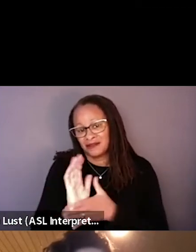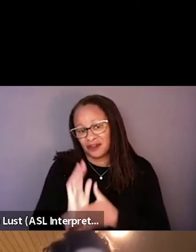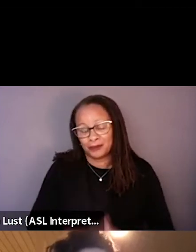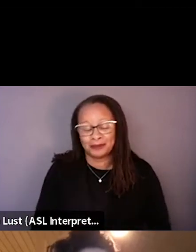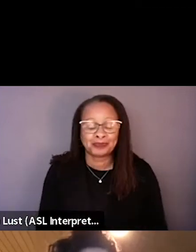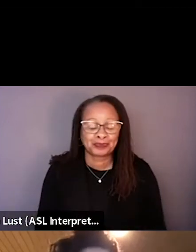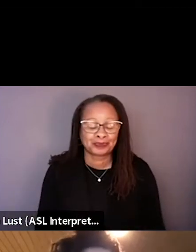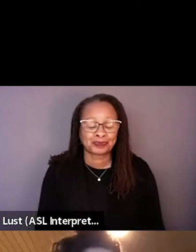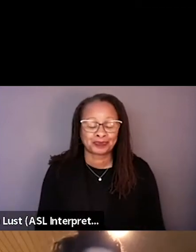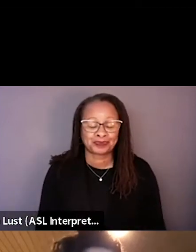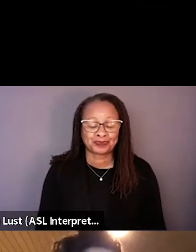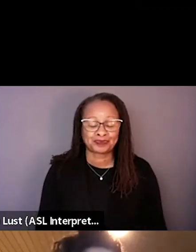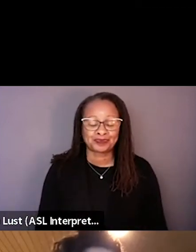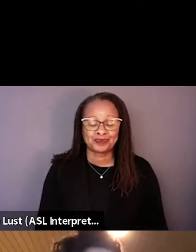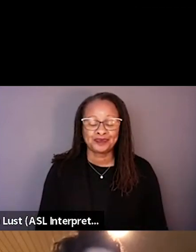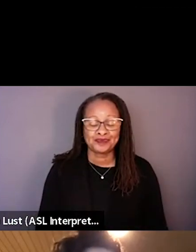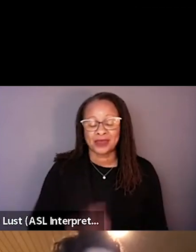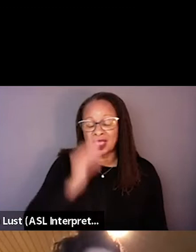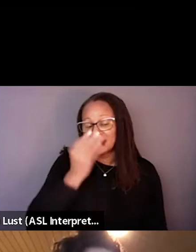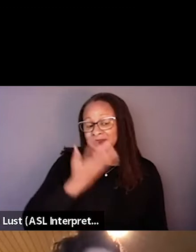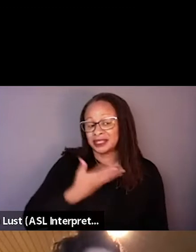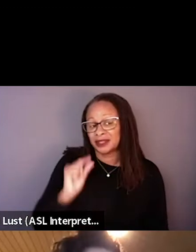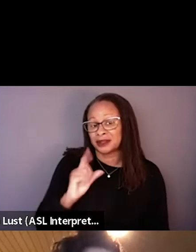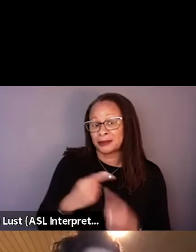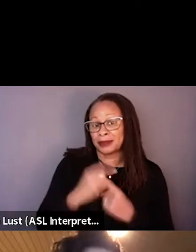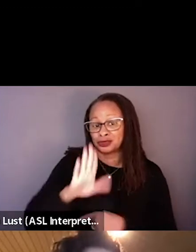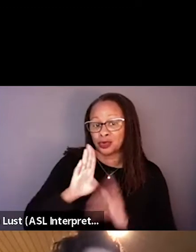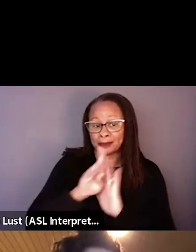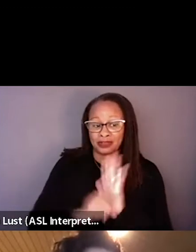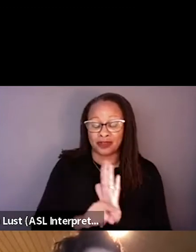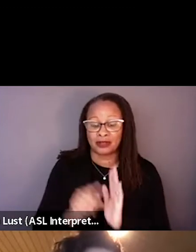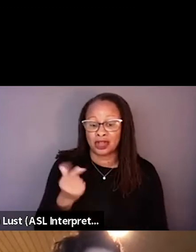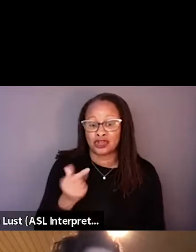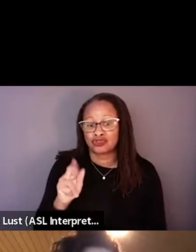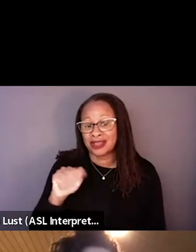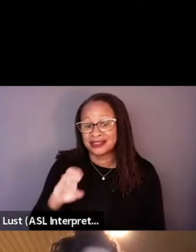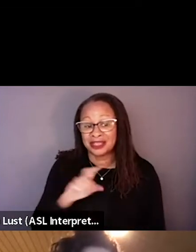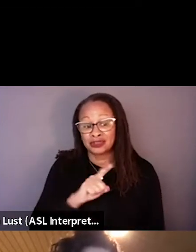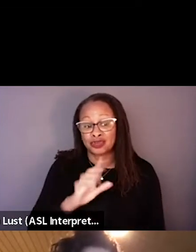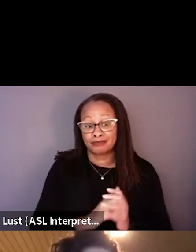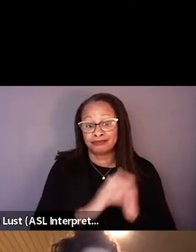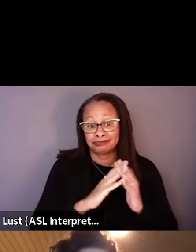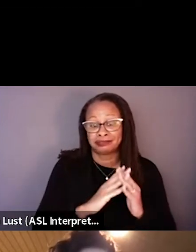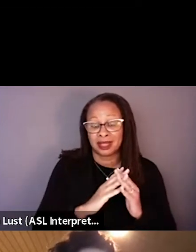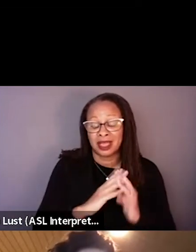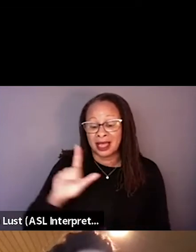Yeah. Tell us a little bit about, about your background, Grace. You're based in Lebanon. Aren't you based in Beirut?